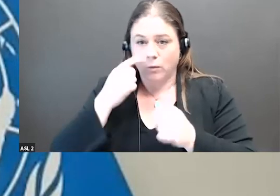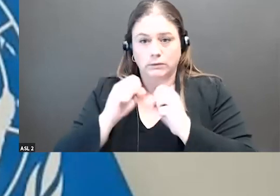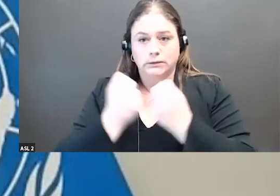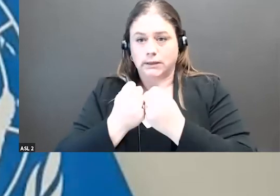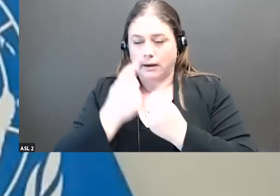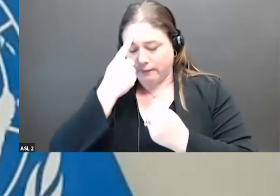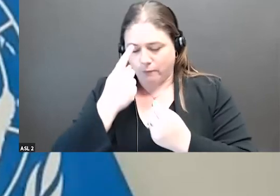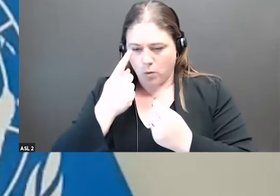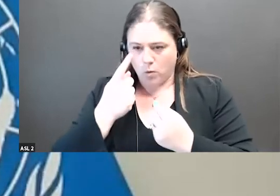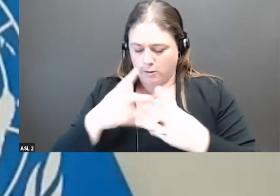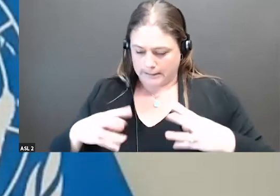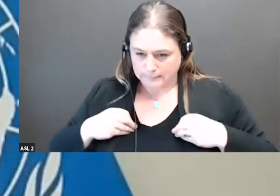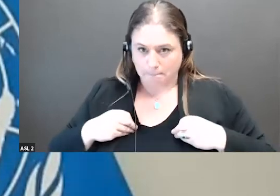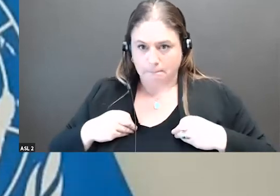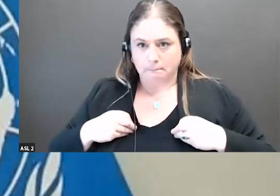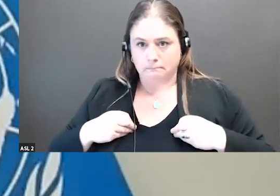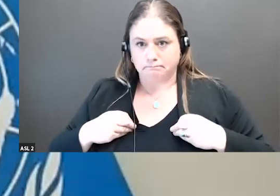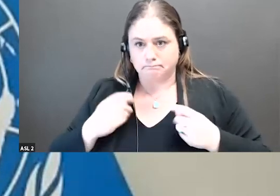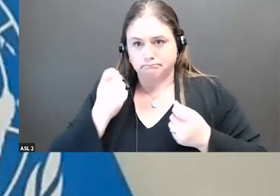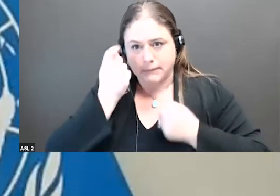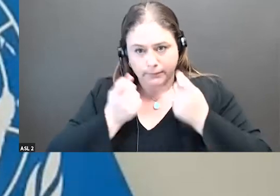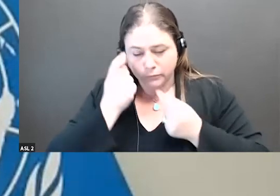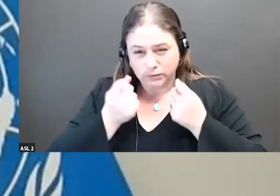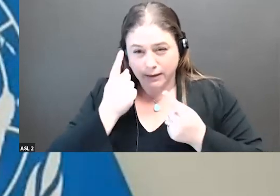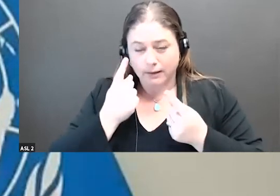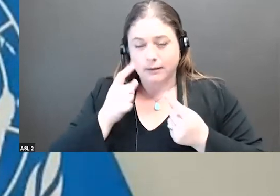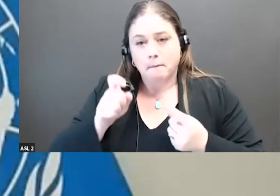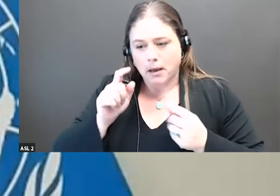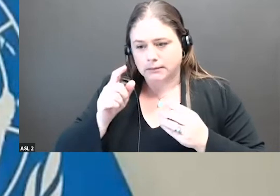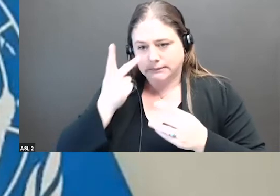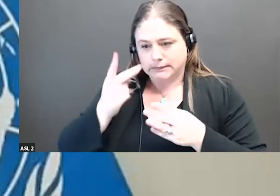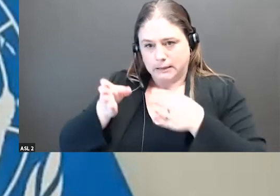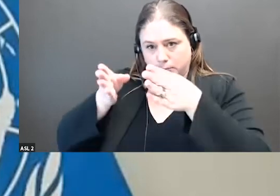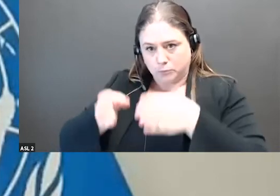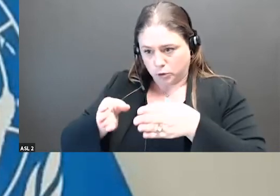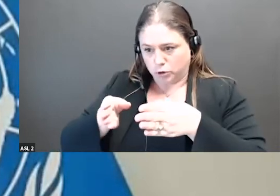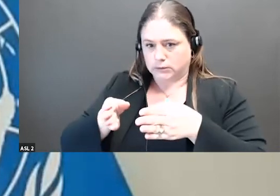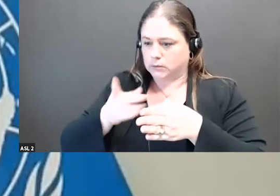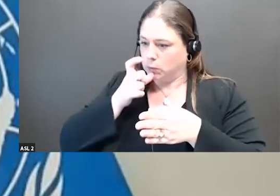We have to see people as they really are and understand that we all share a common humanity.